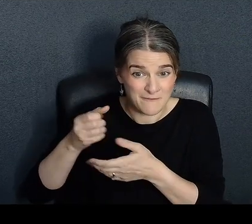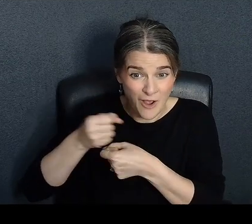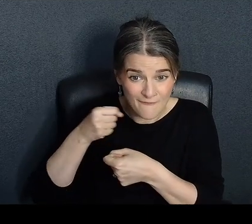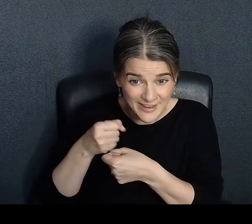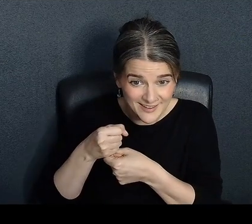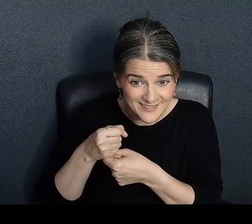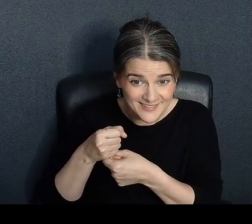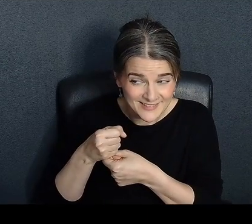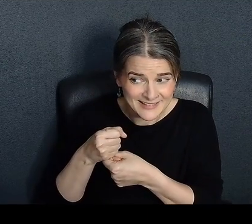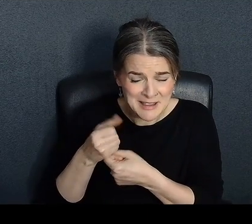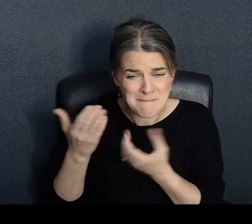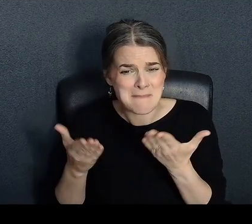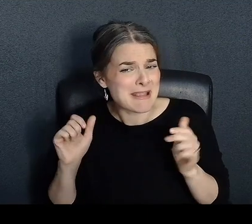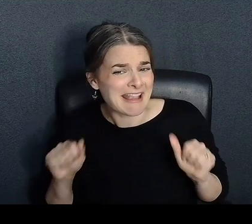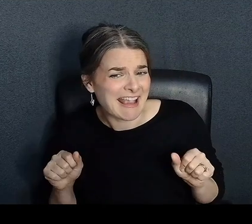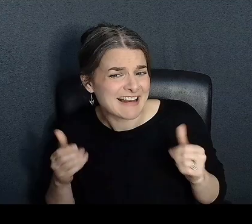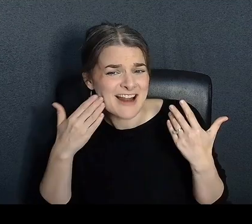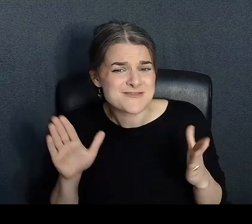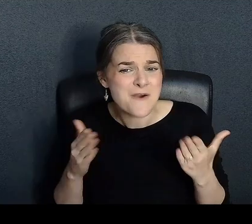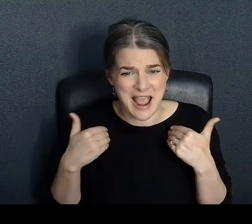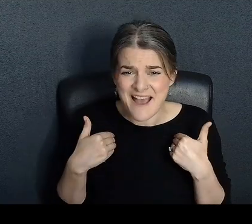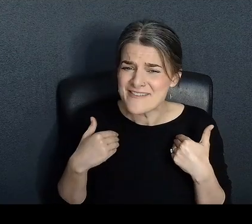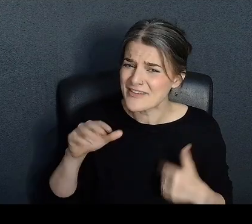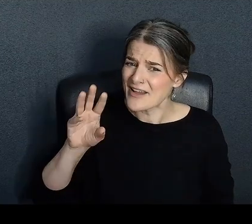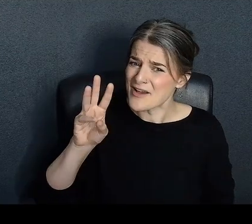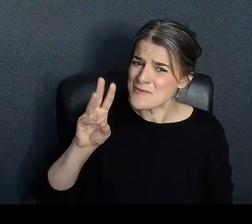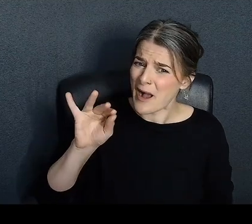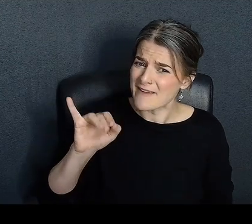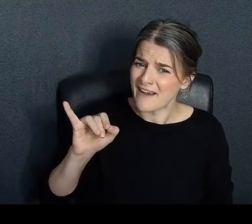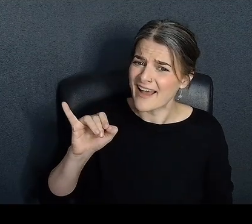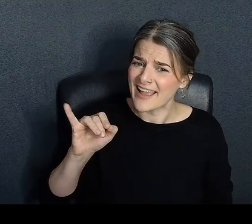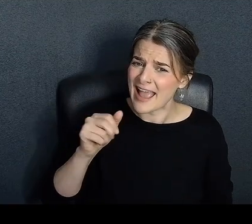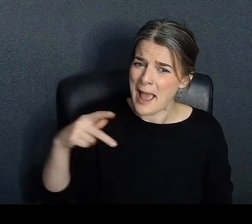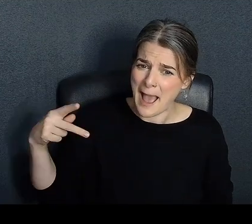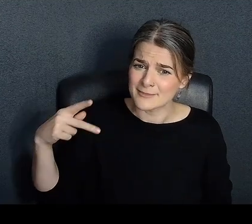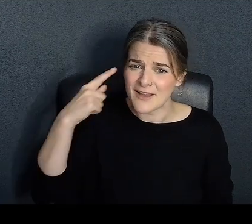There are Wi-Fi and apps for that for Keurig and things like that.